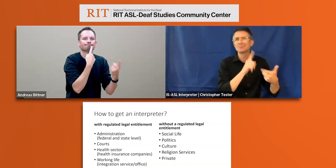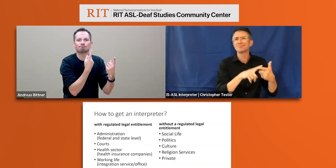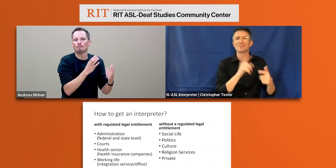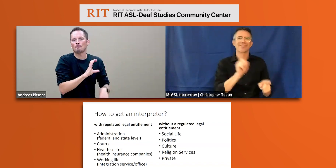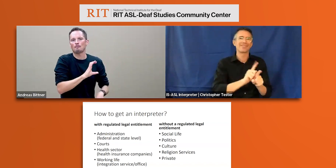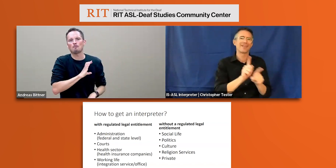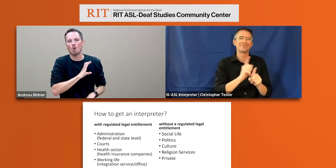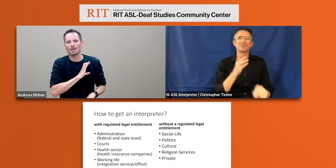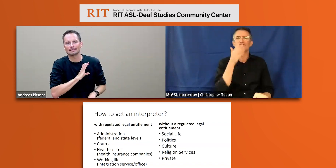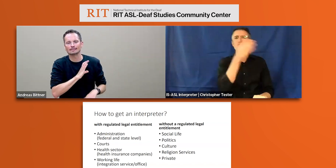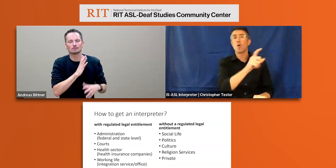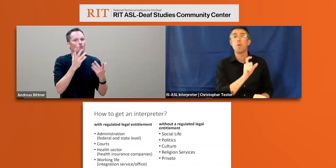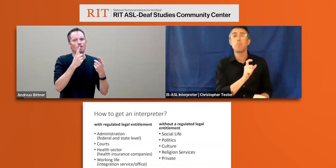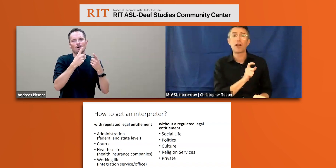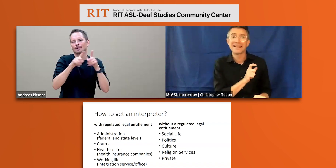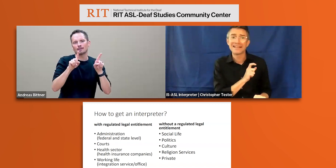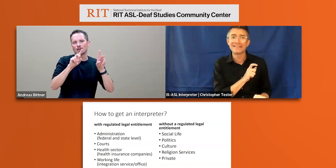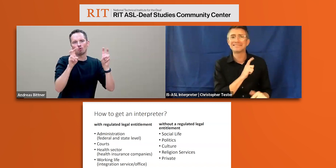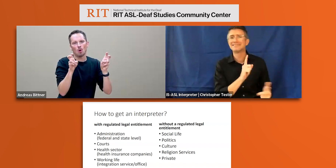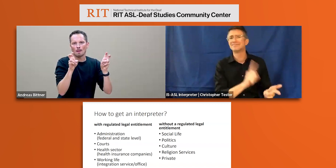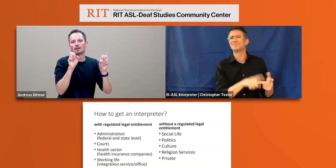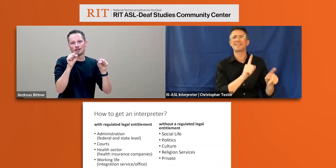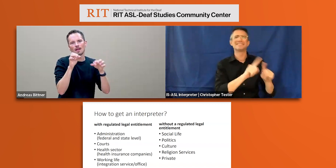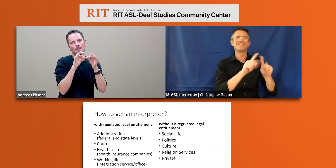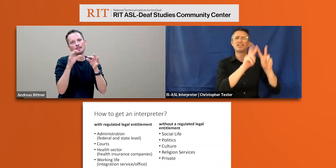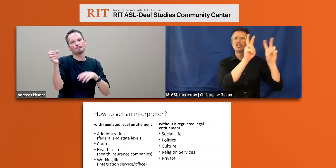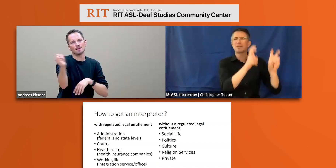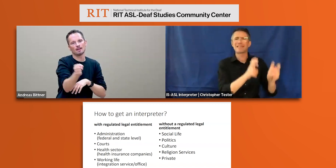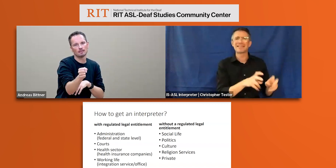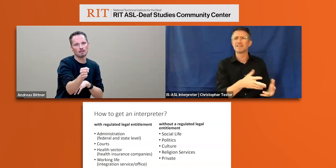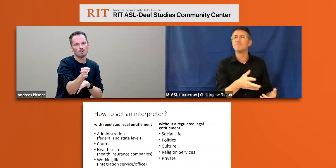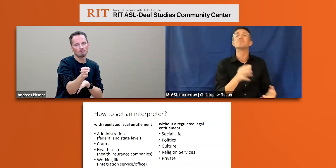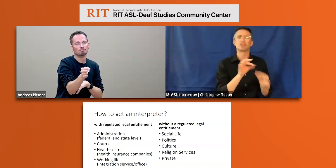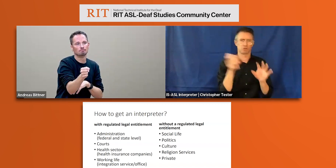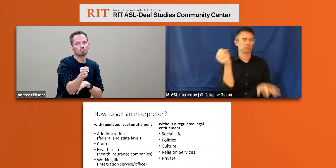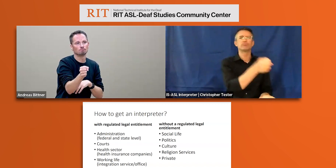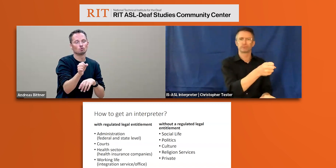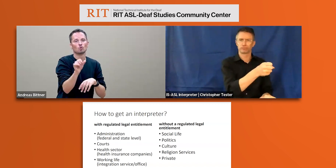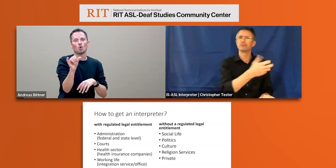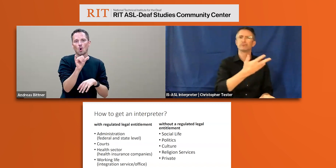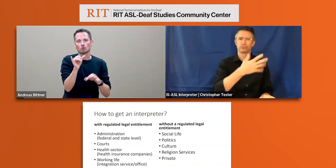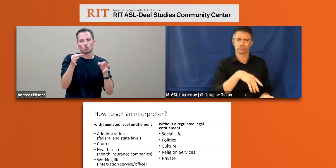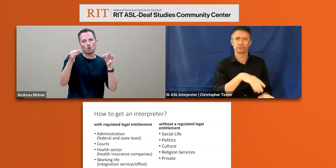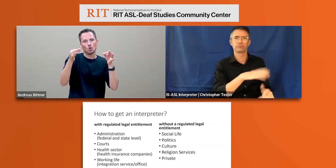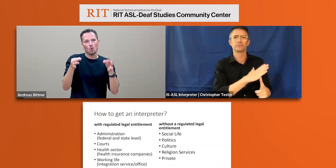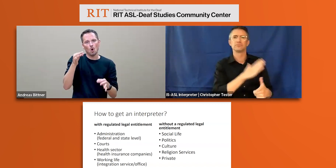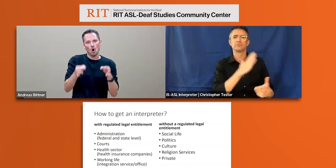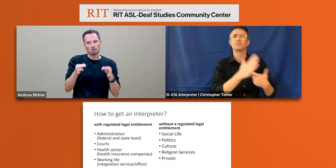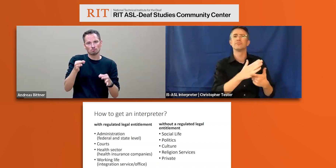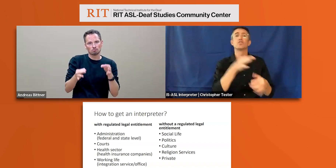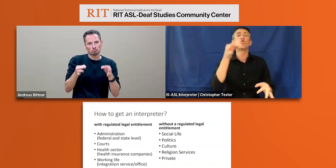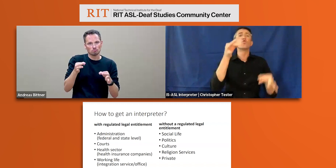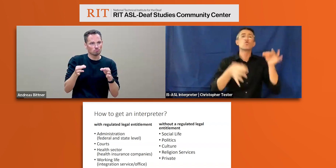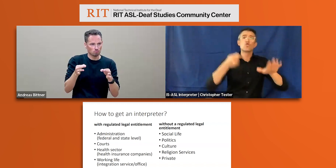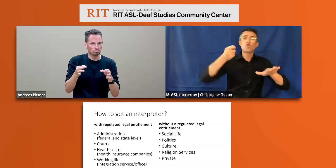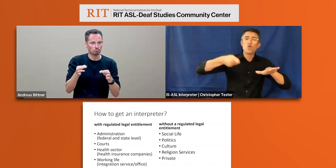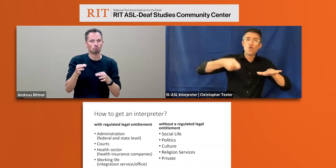Administration. Like, if you were going to a police station or something like that, you would be guaranteed